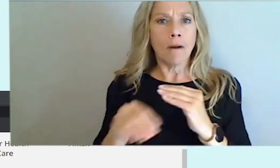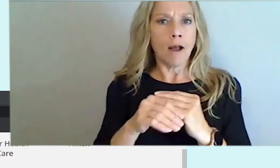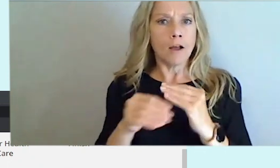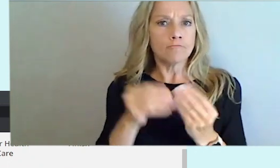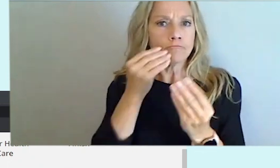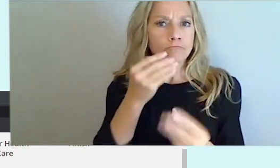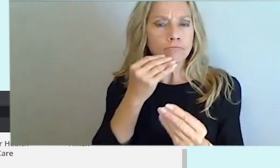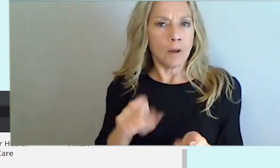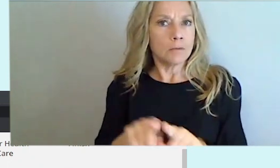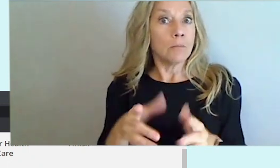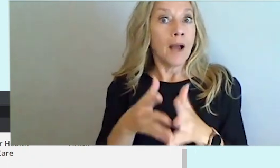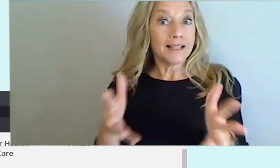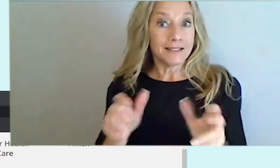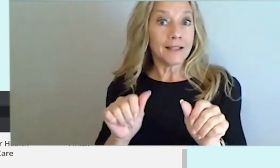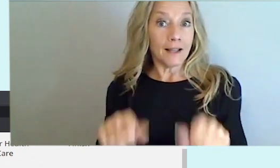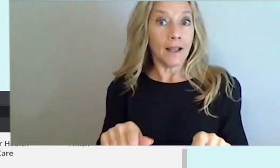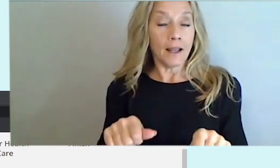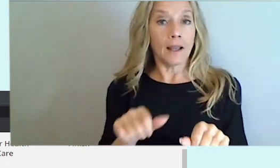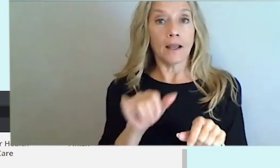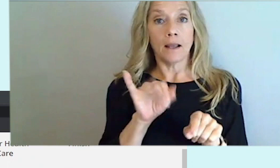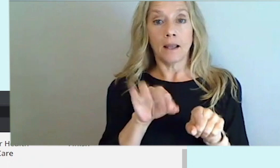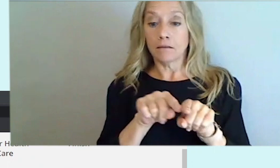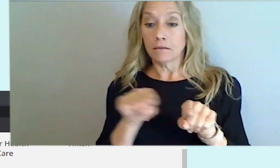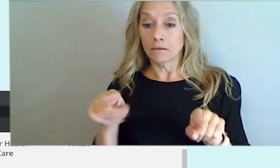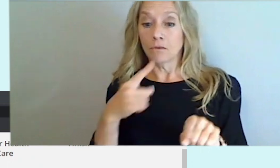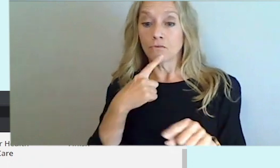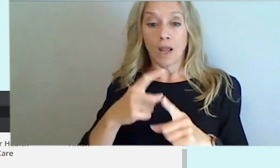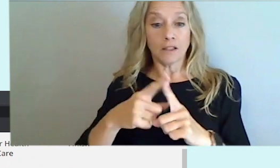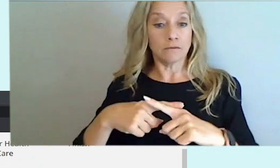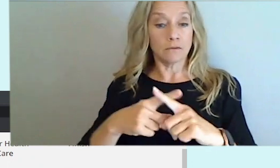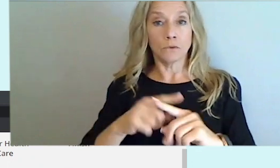If any required fields are unanswered, you should complete them.